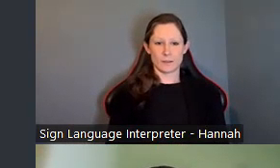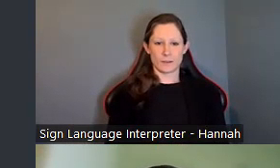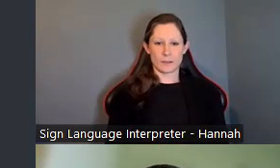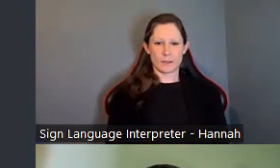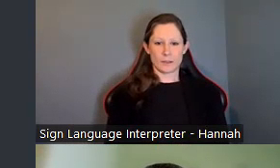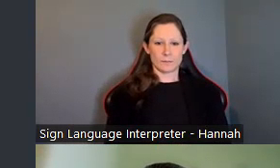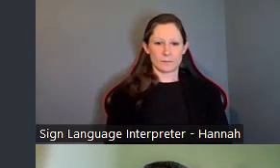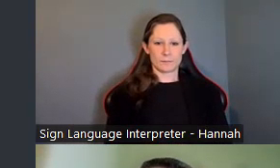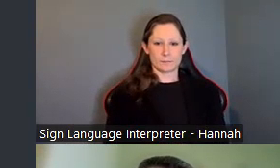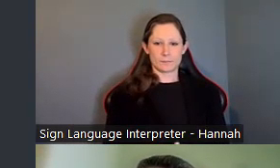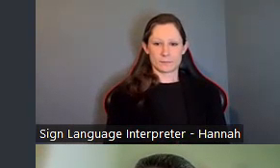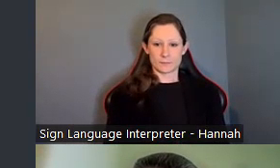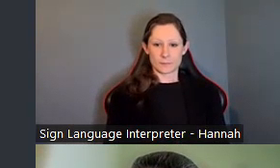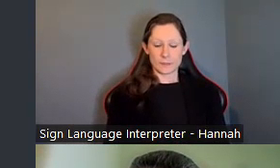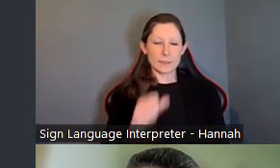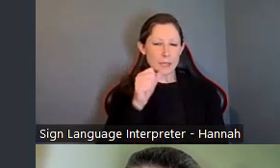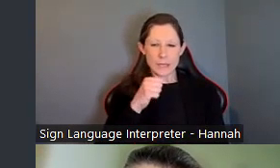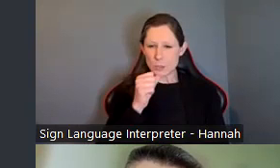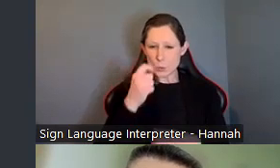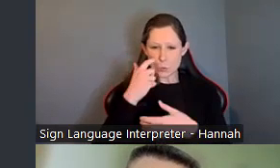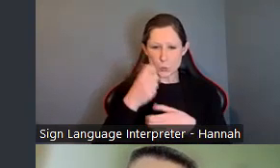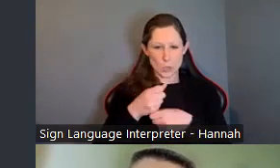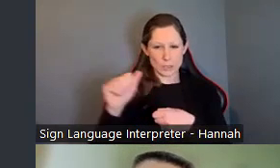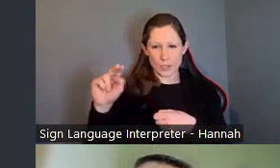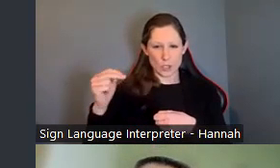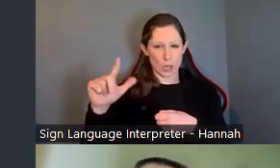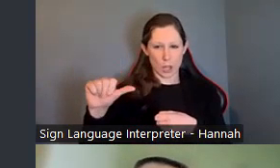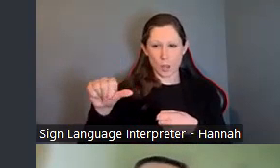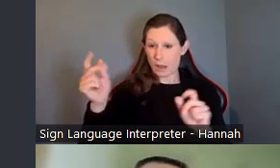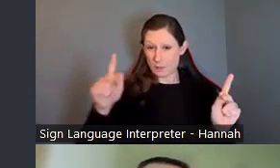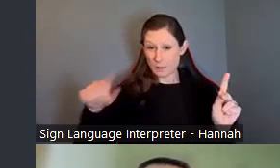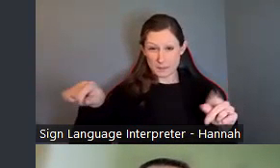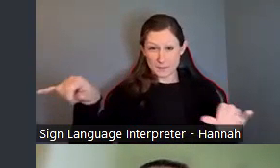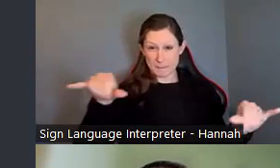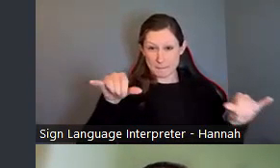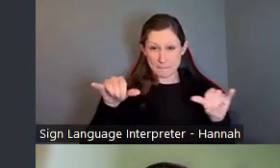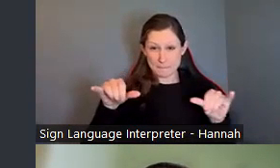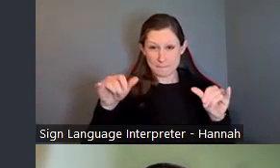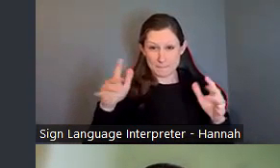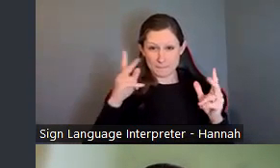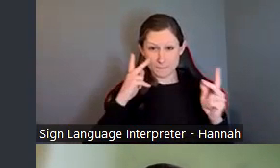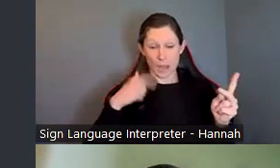Mnot that I don't trust Angela, but is this what everyone else is seeing too? I can see all of them.